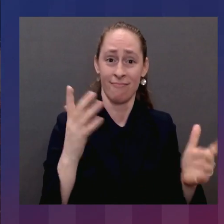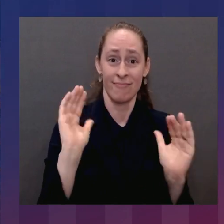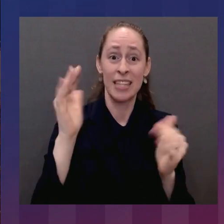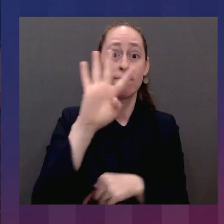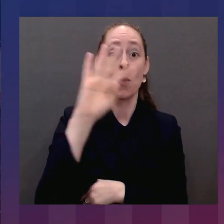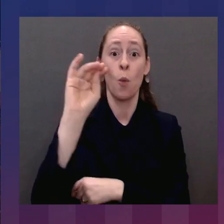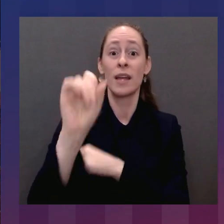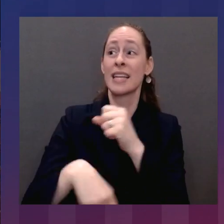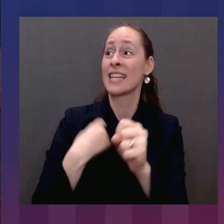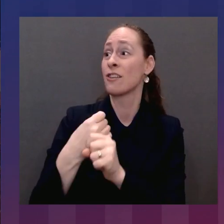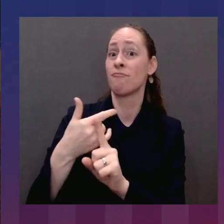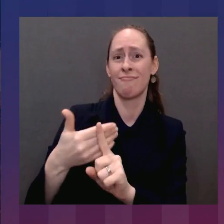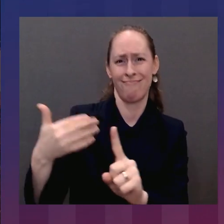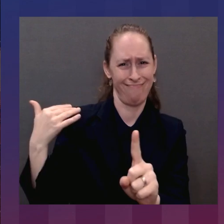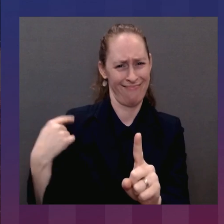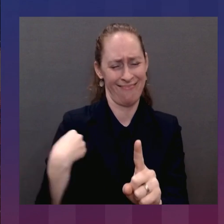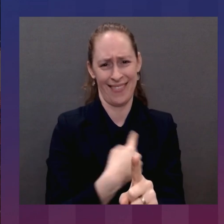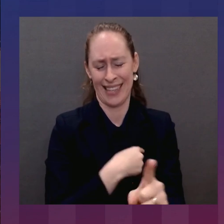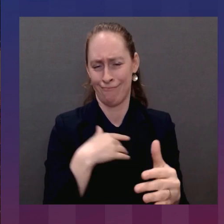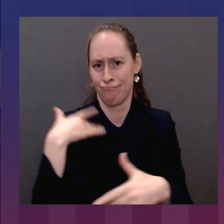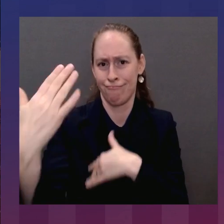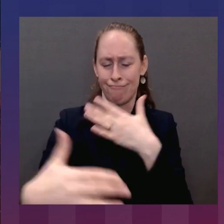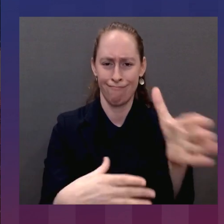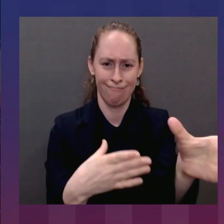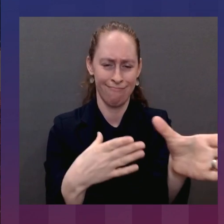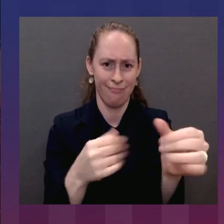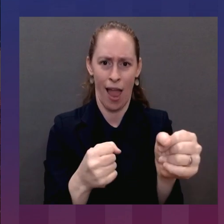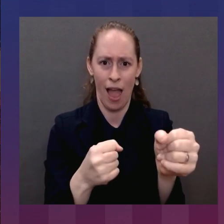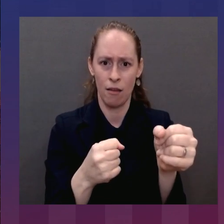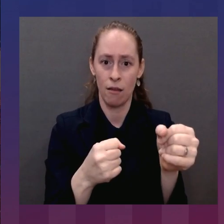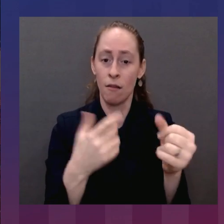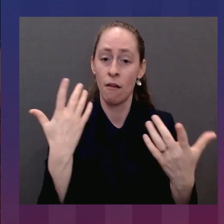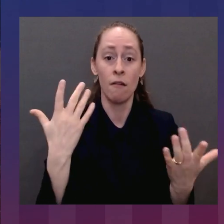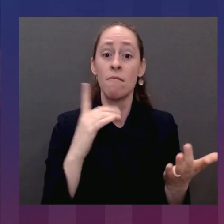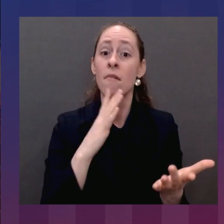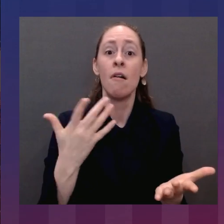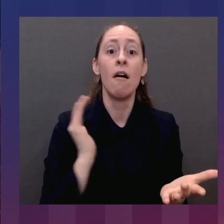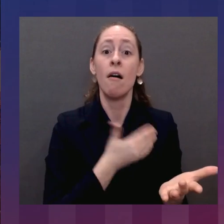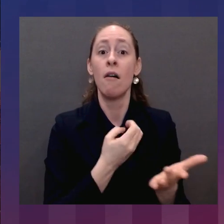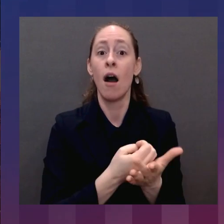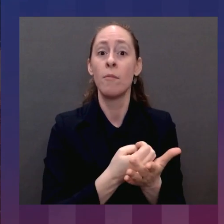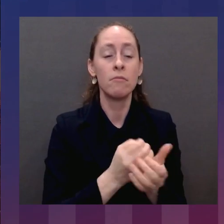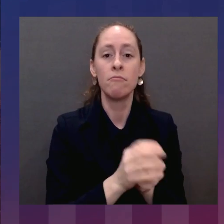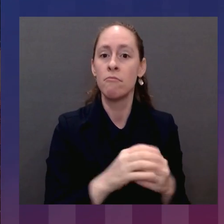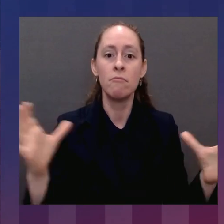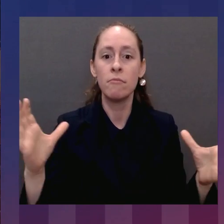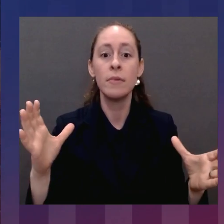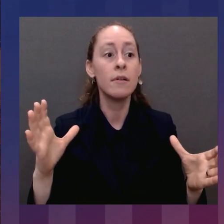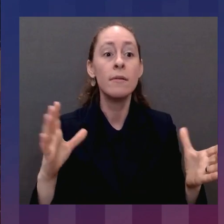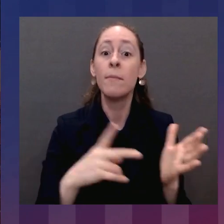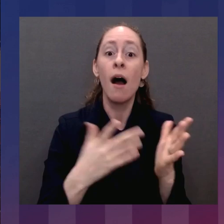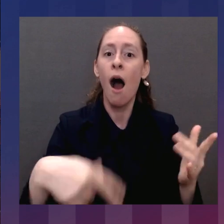to an economy that hasn't worked for working people of this nation for too long. For the past 40 years